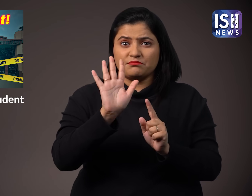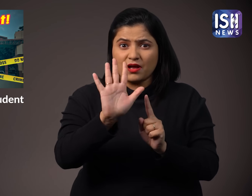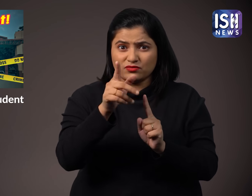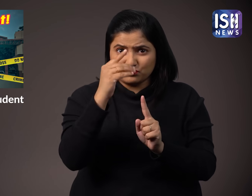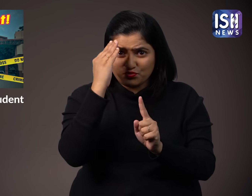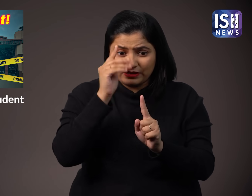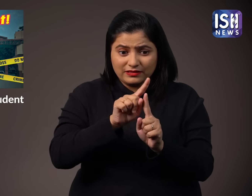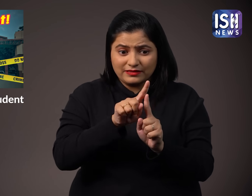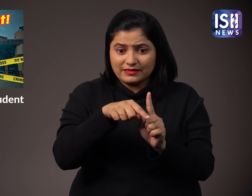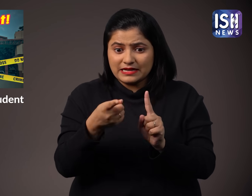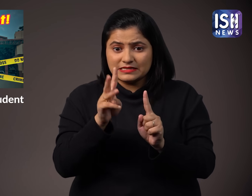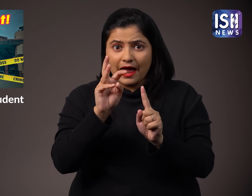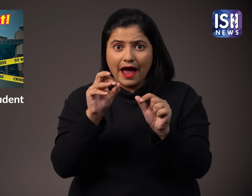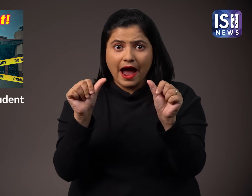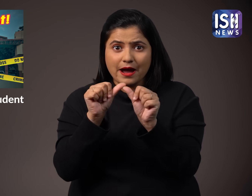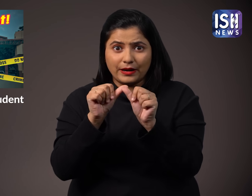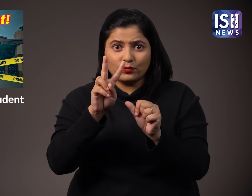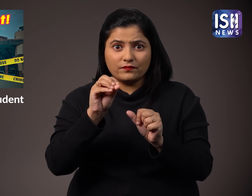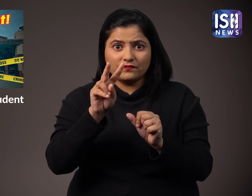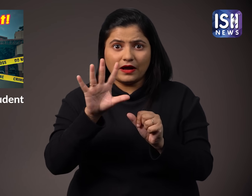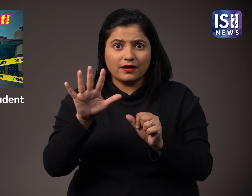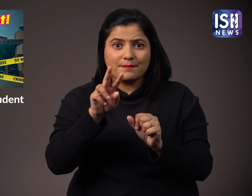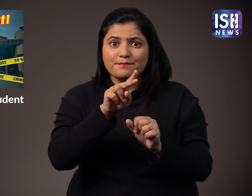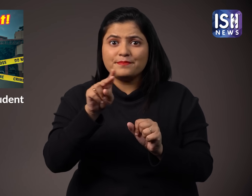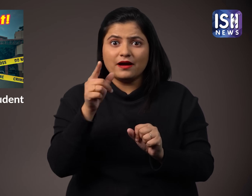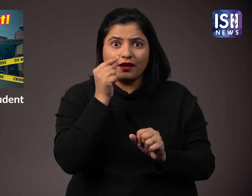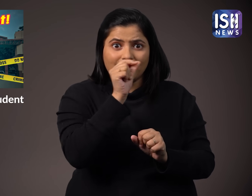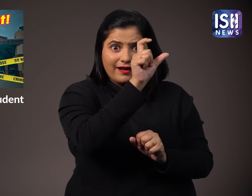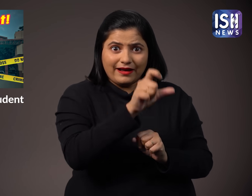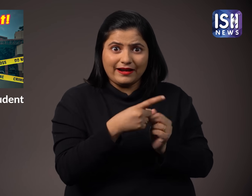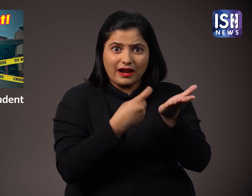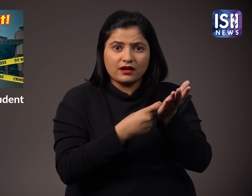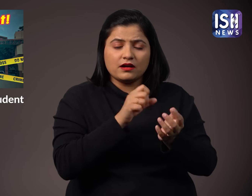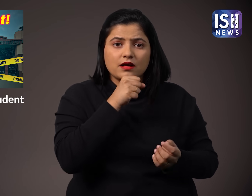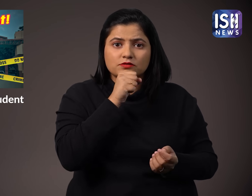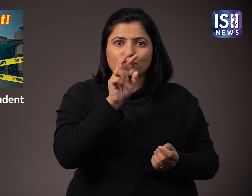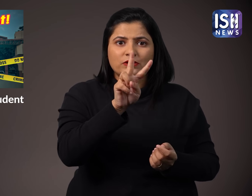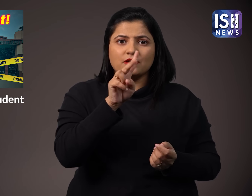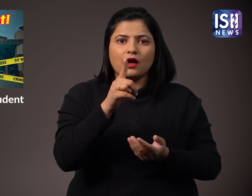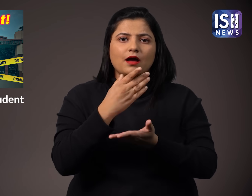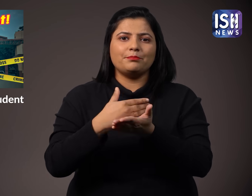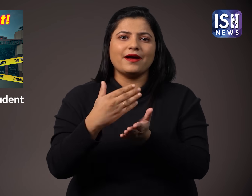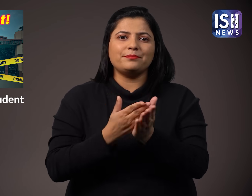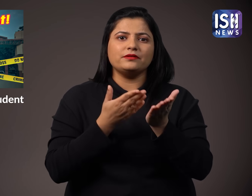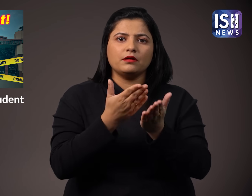The next day, i.e. 30th April, was Rahul's 21st birthday.